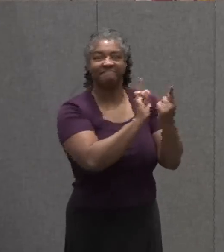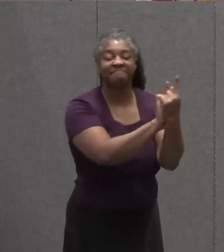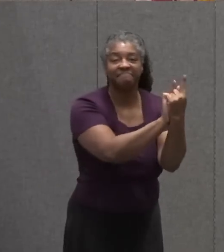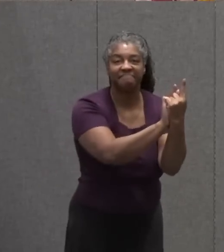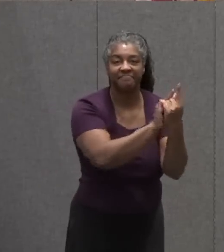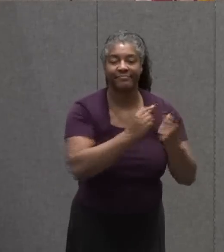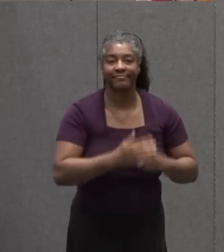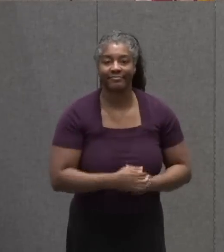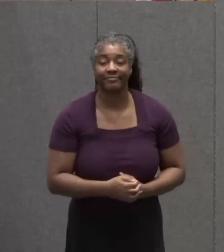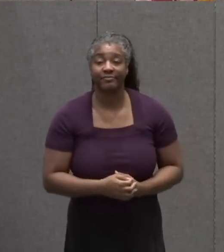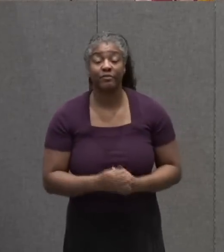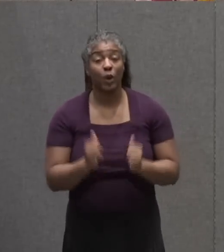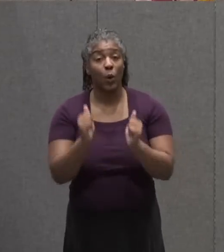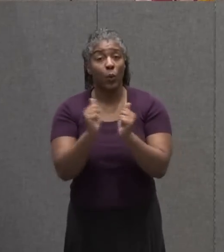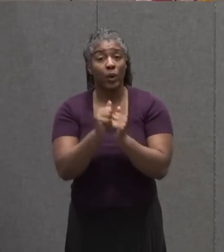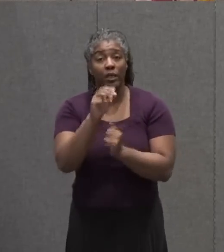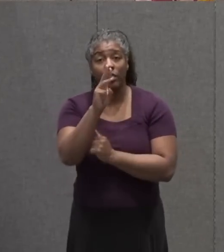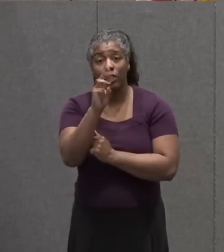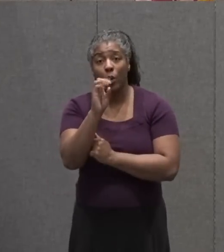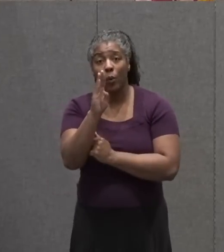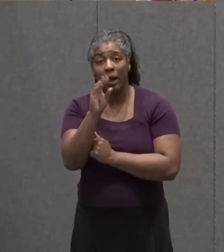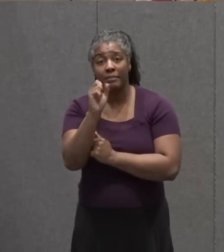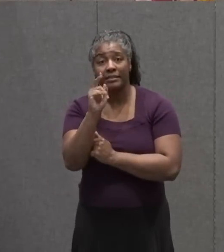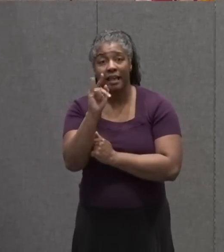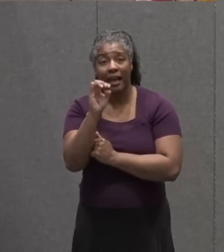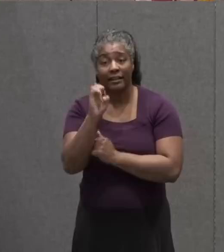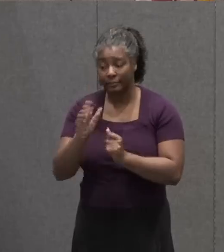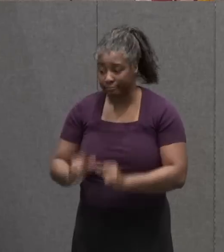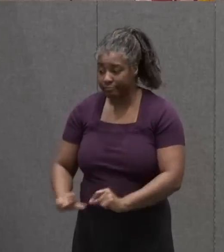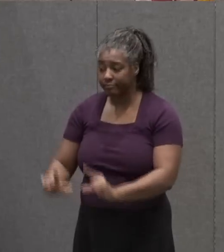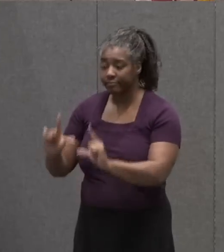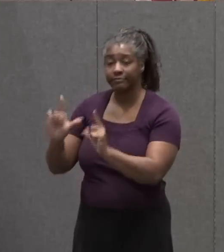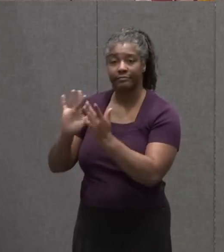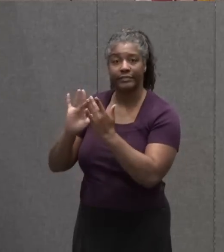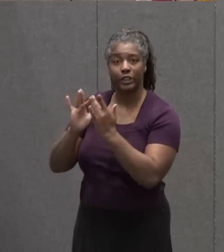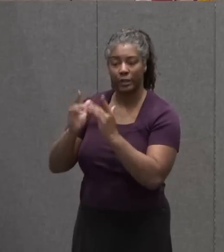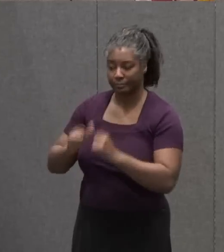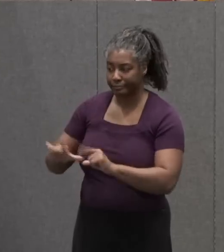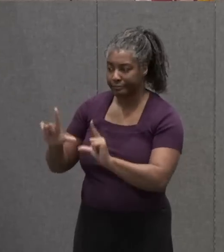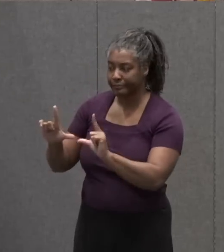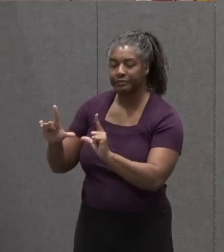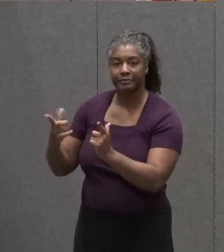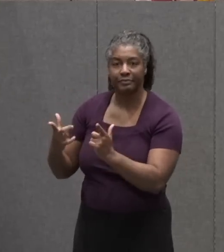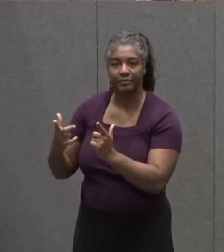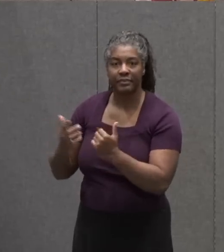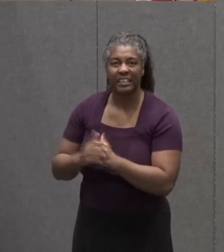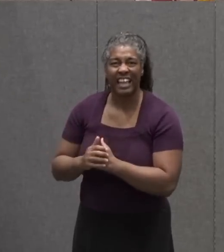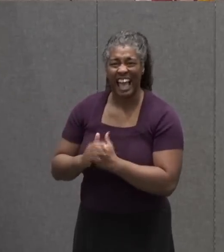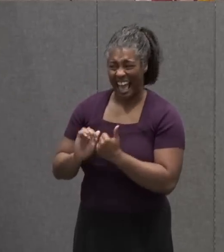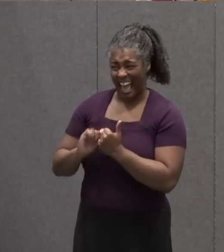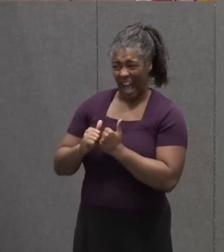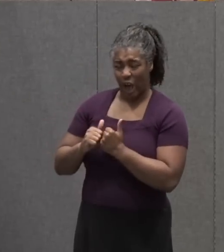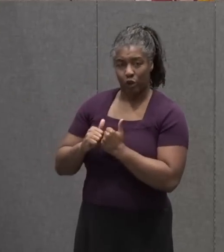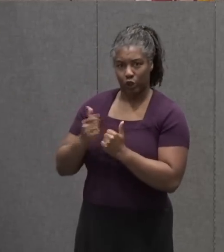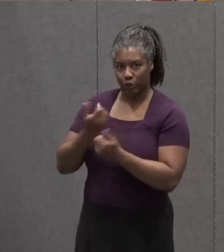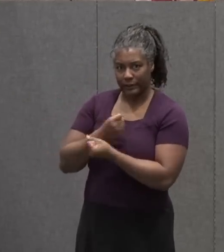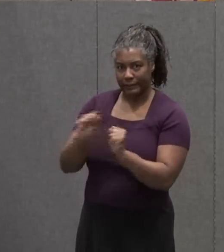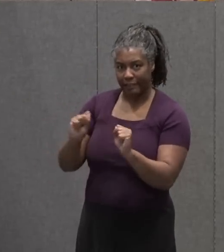Well, when we go online and that means we're using a phone, computer or tablet to visit a website or an app,